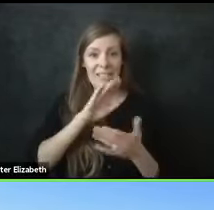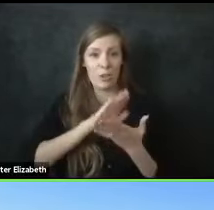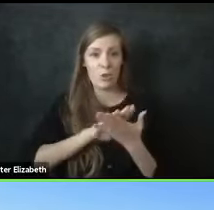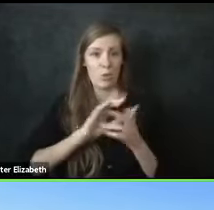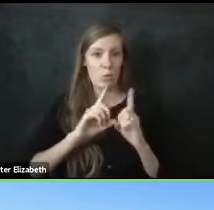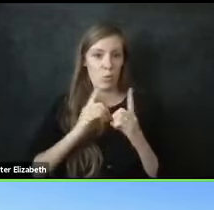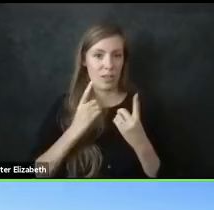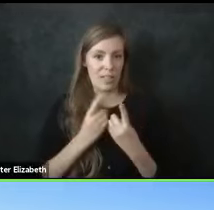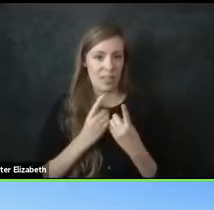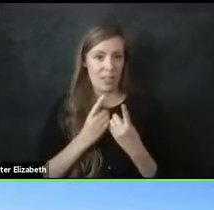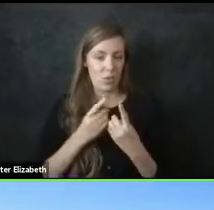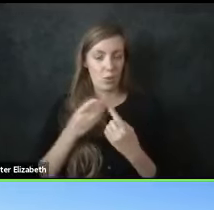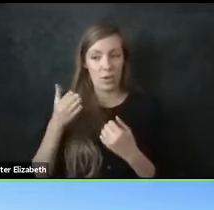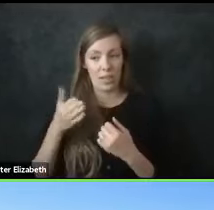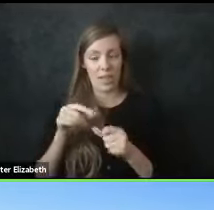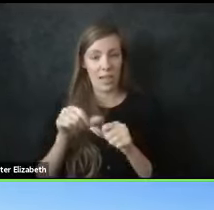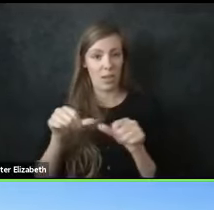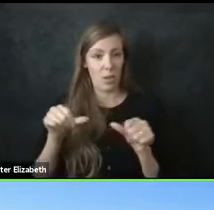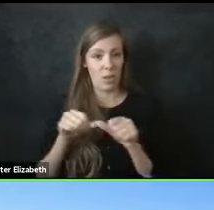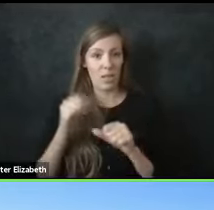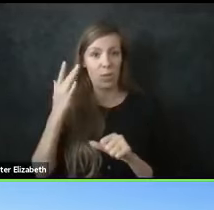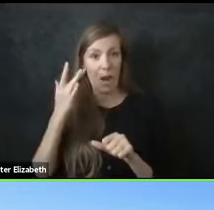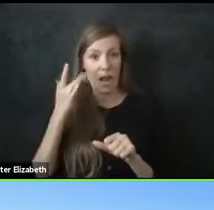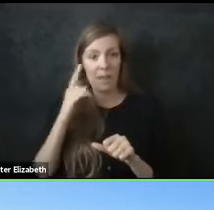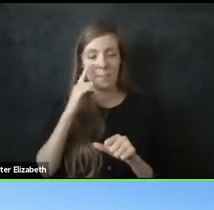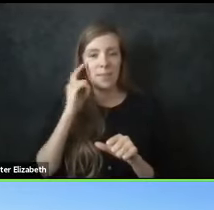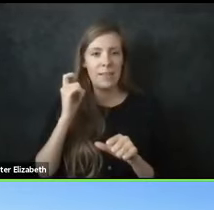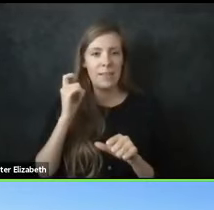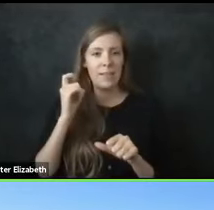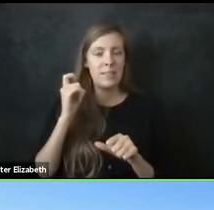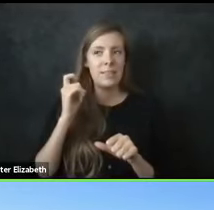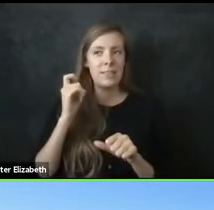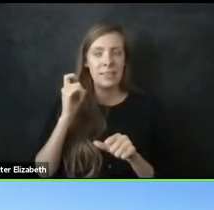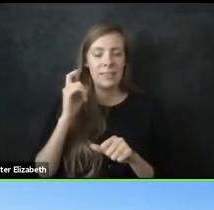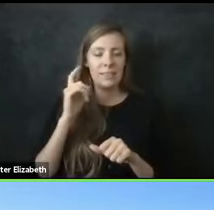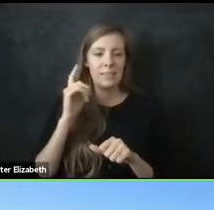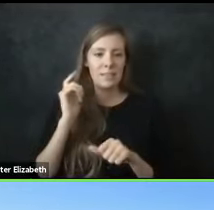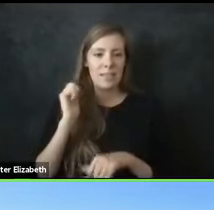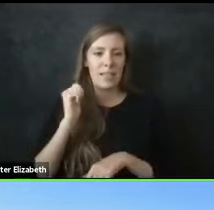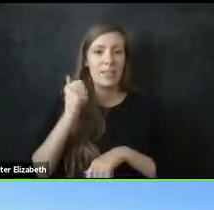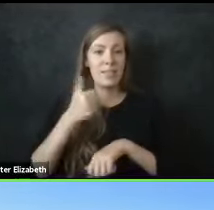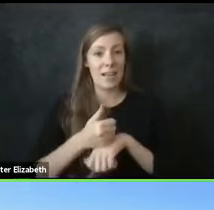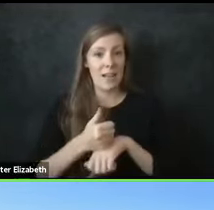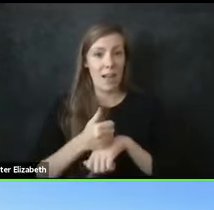that particular location, because these sites have been picked to help address the